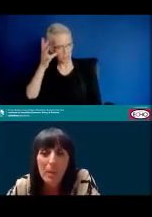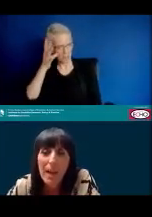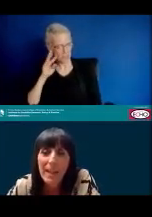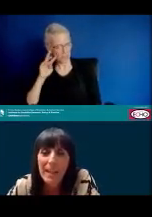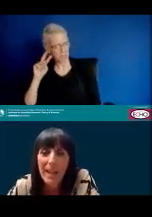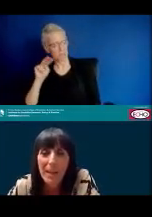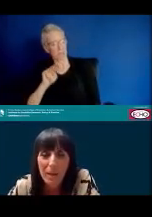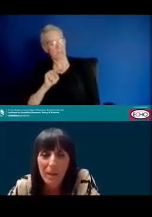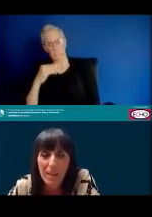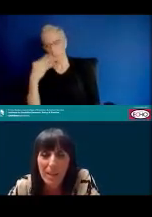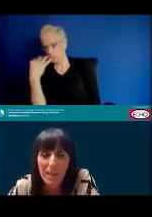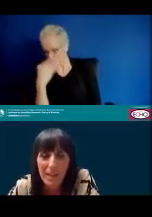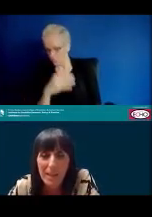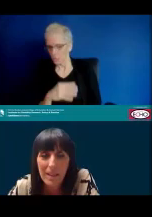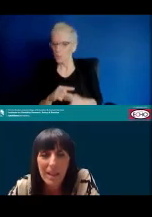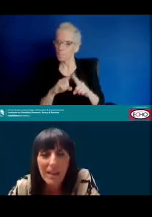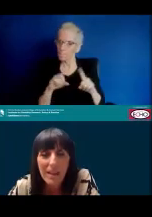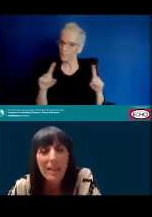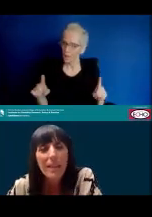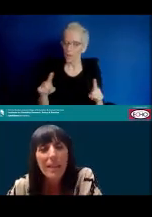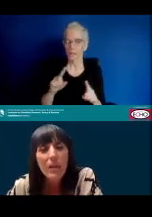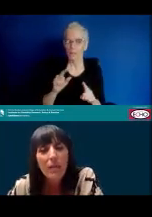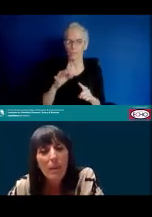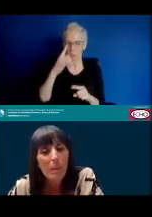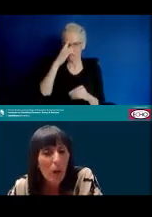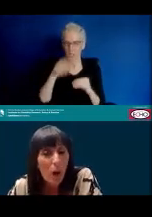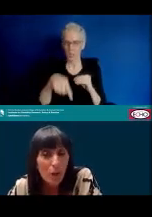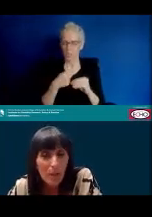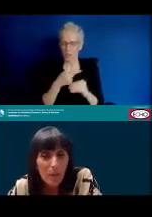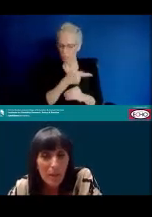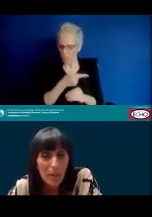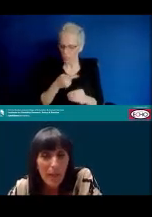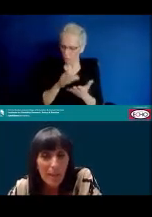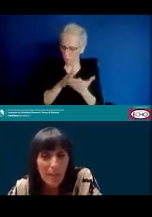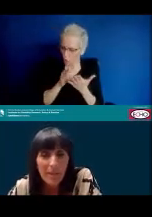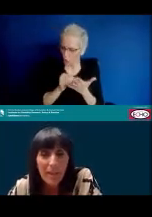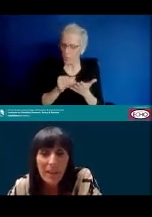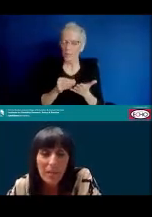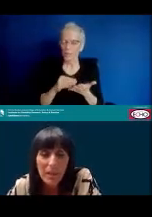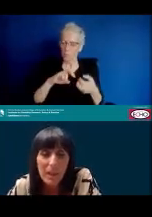planning and persistence from a coaching perspective, it really